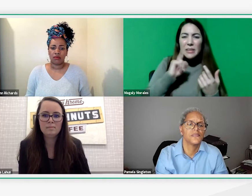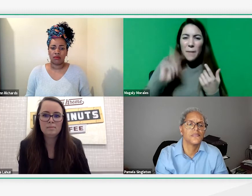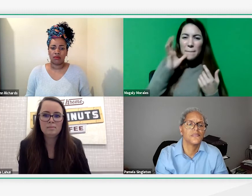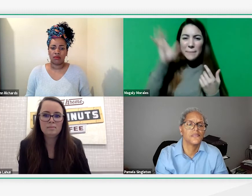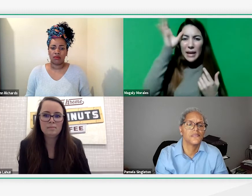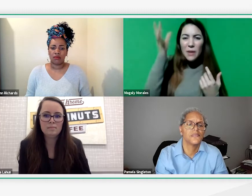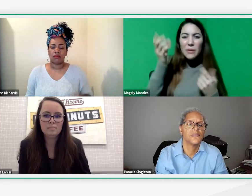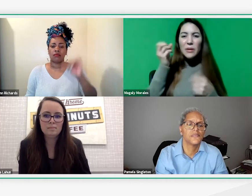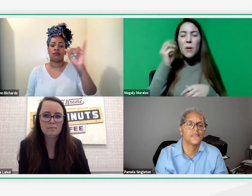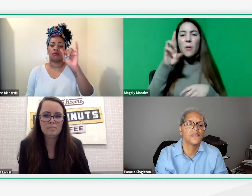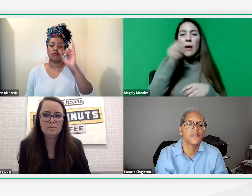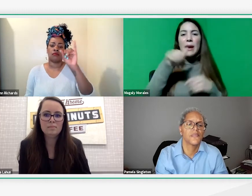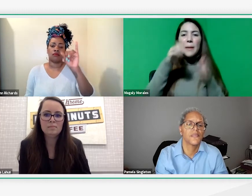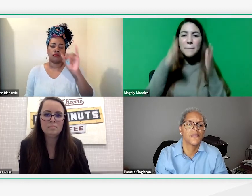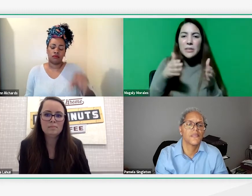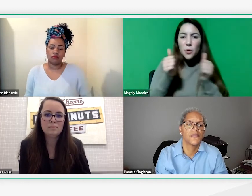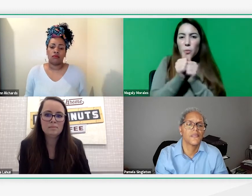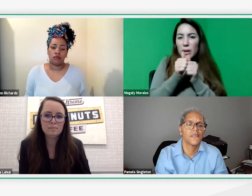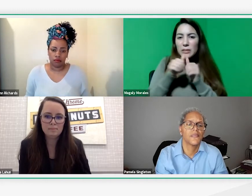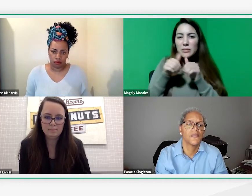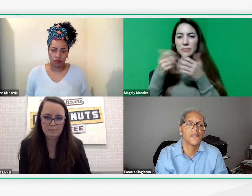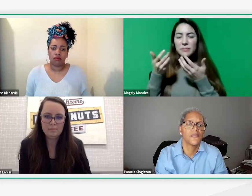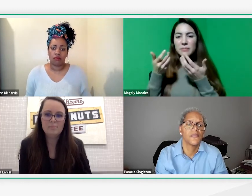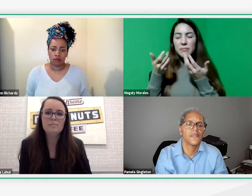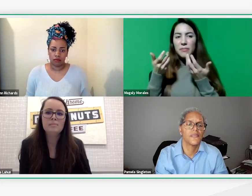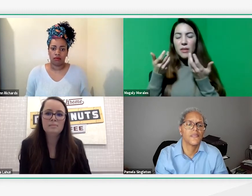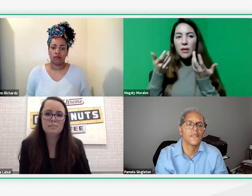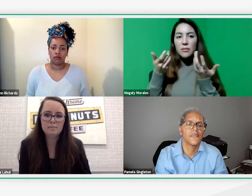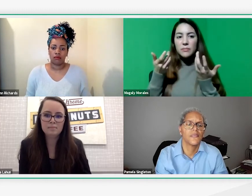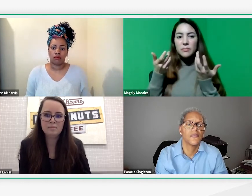So, head of household is typically a single parent or person